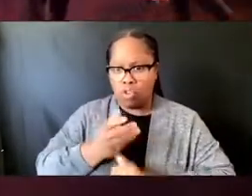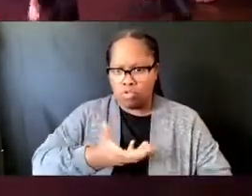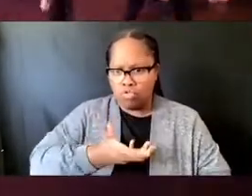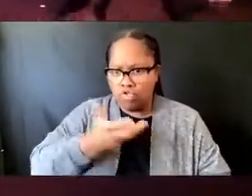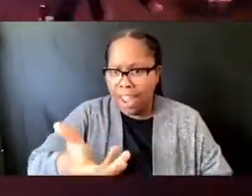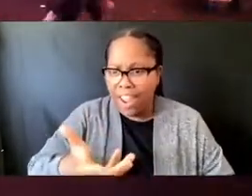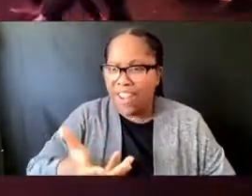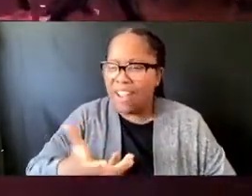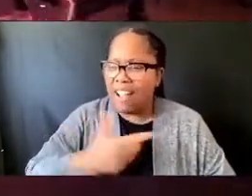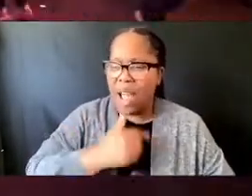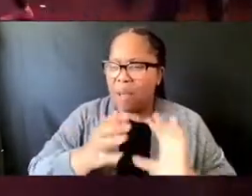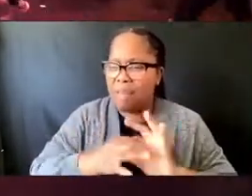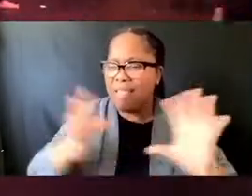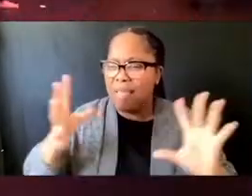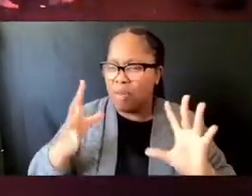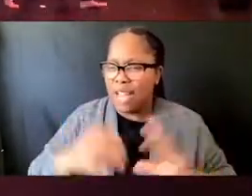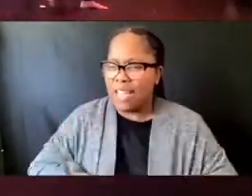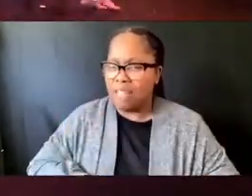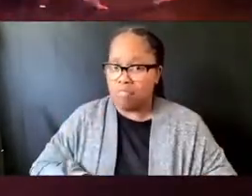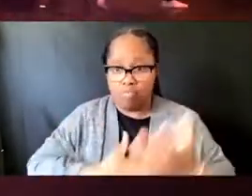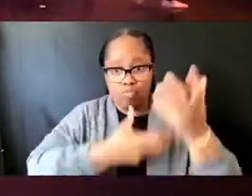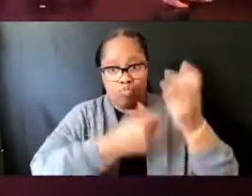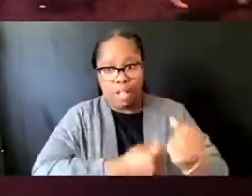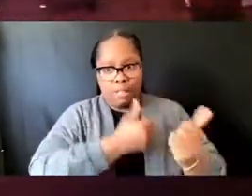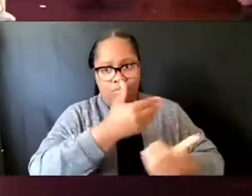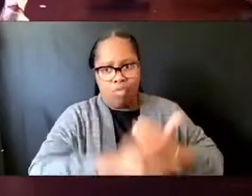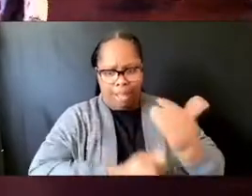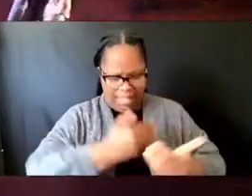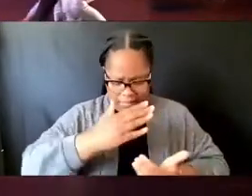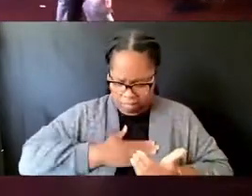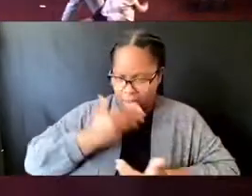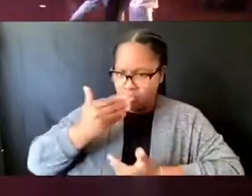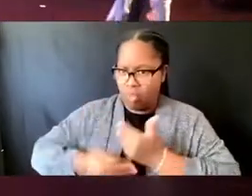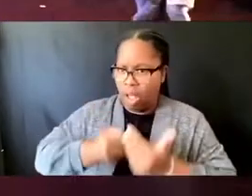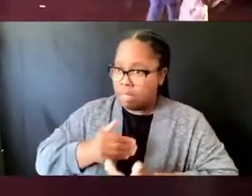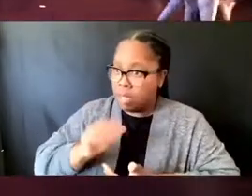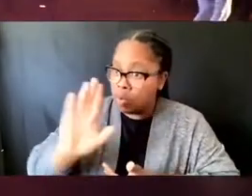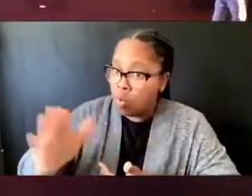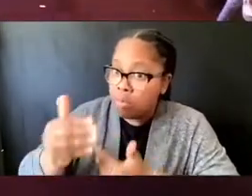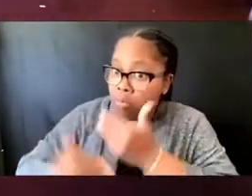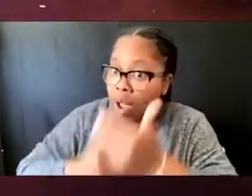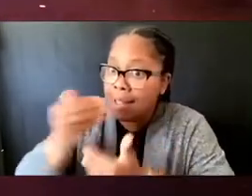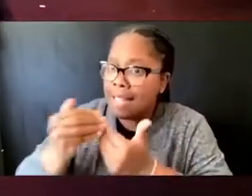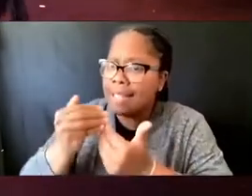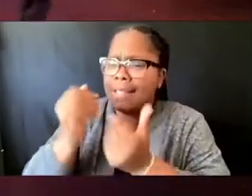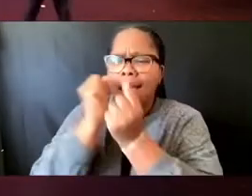When I trust this process, my process, your process, I am liberated.